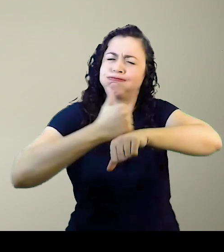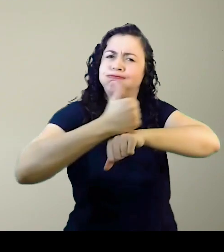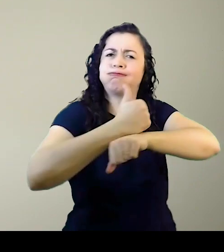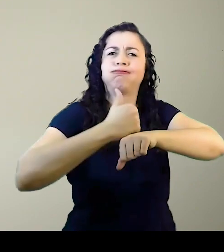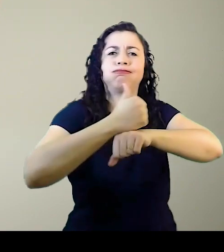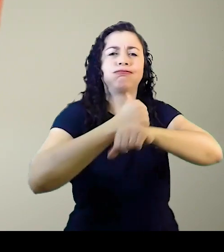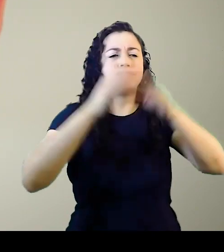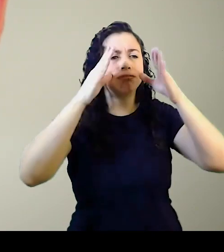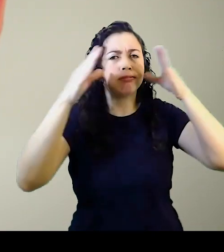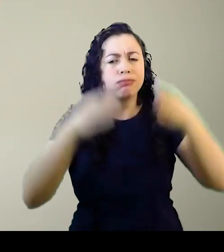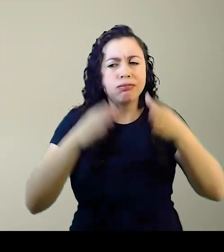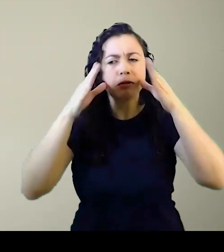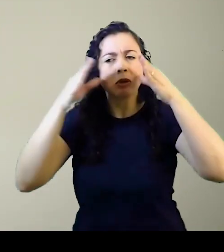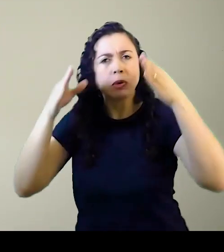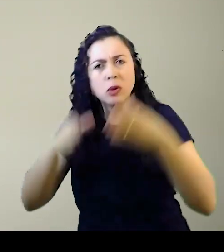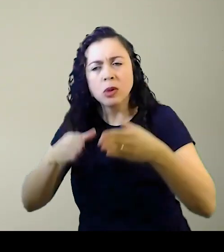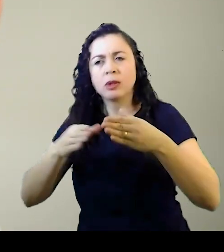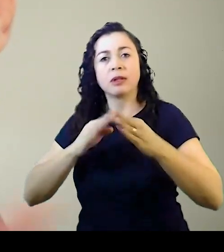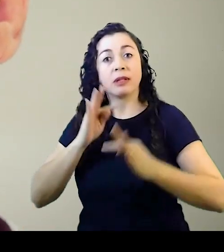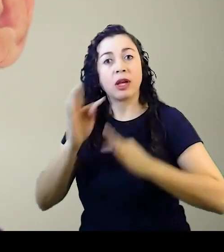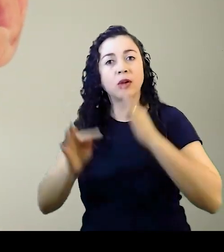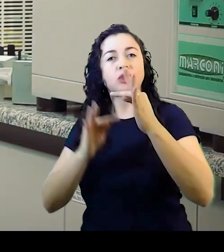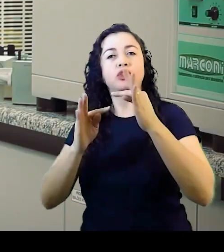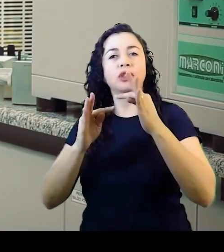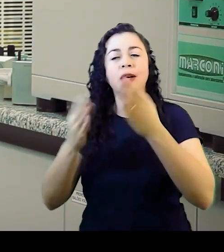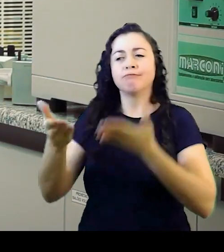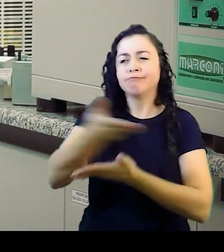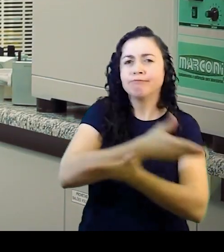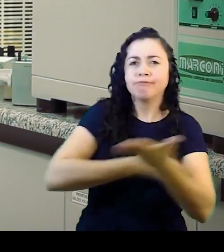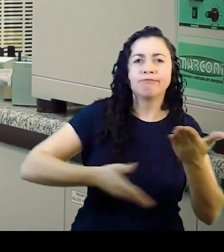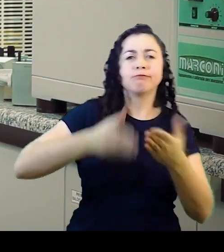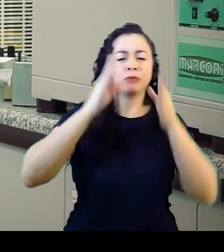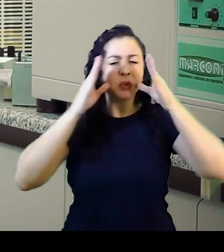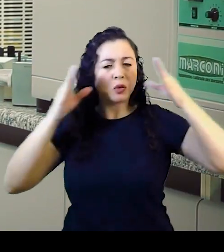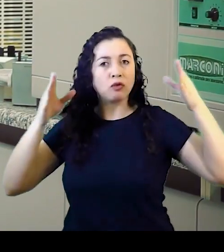certain application of this technology, we direct the whole team to try to apply this technology now,